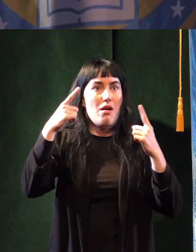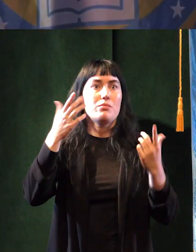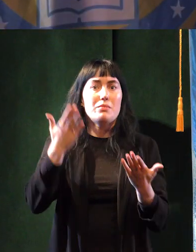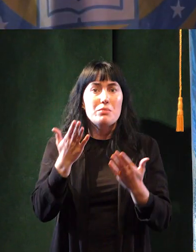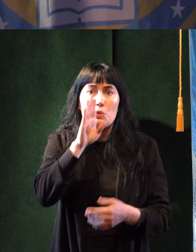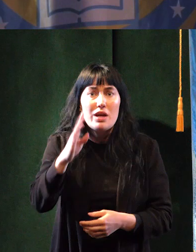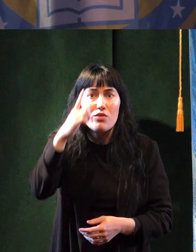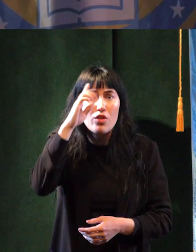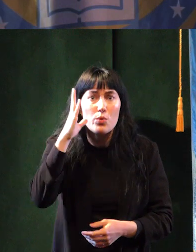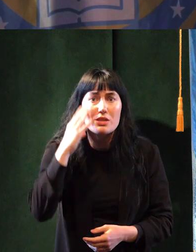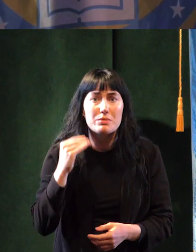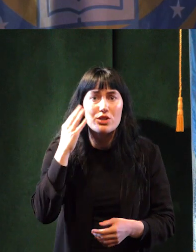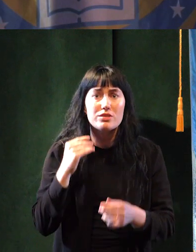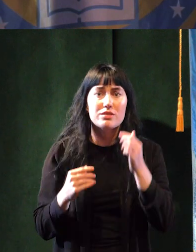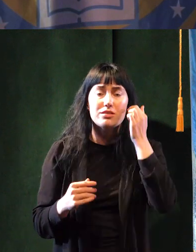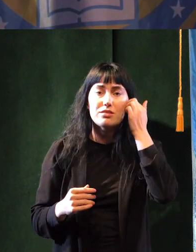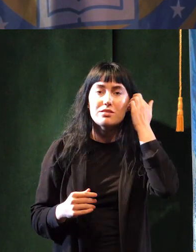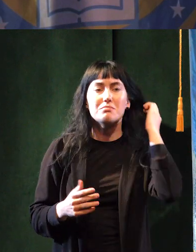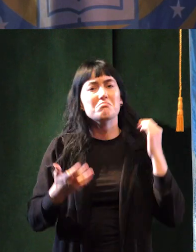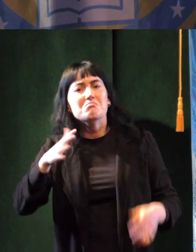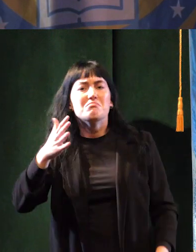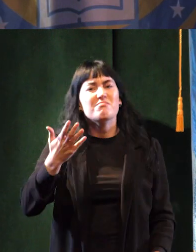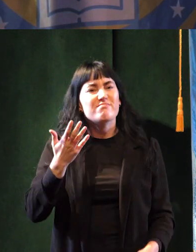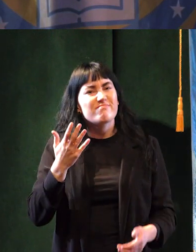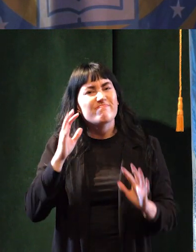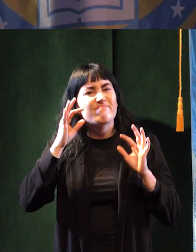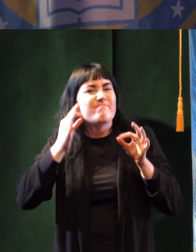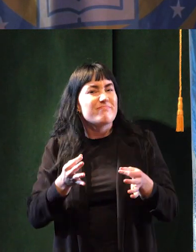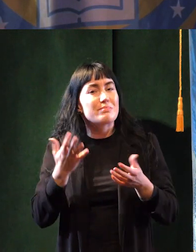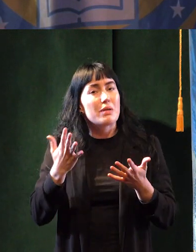you never dreamed you'd have not-so-great choices may cause